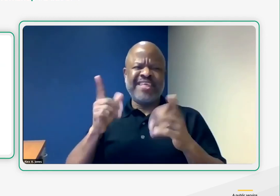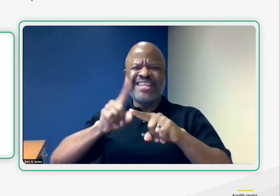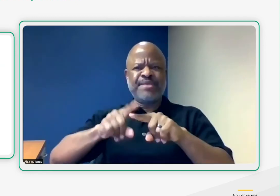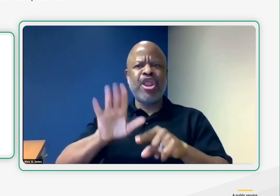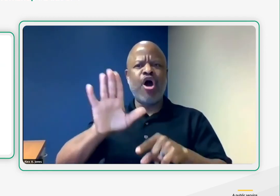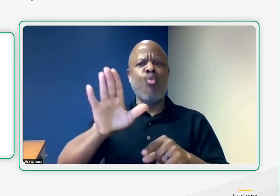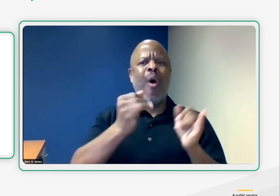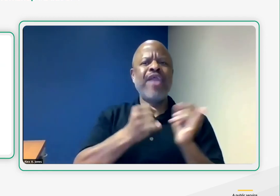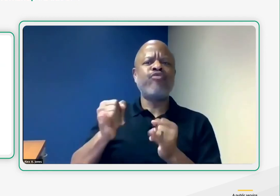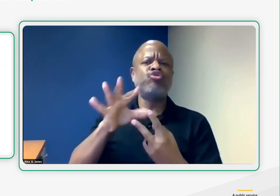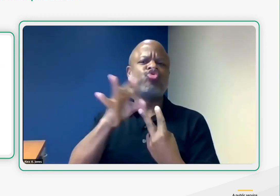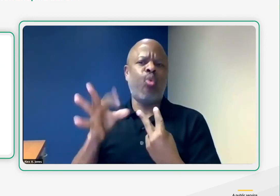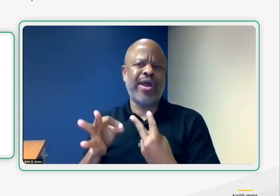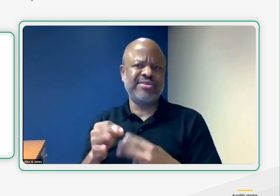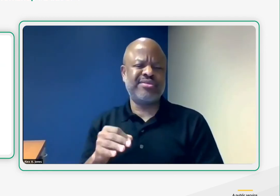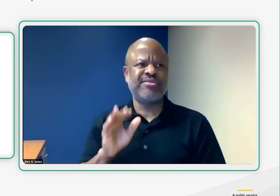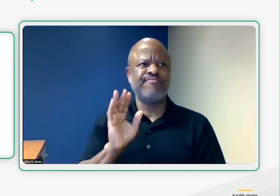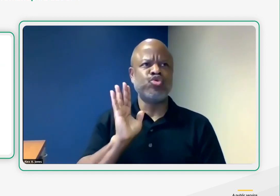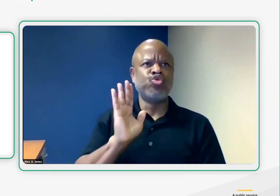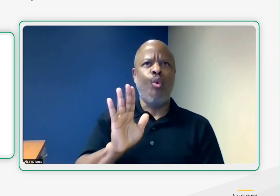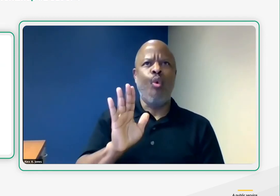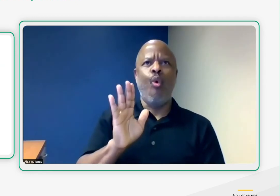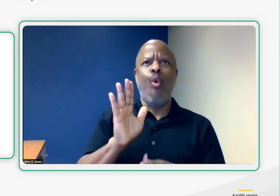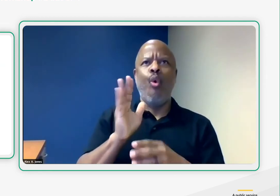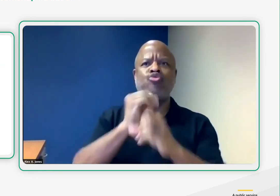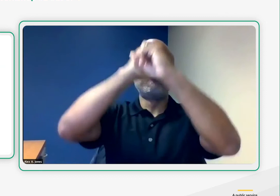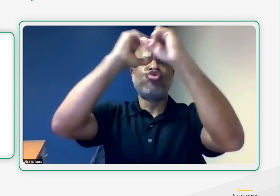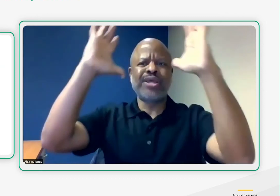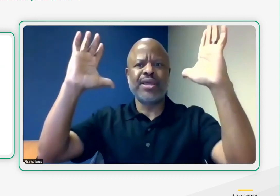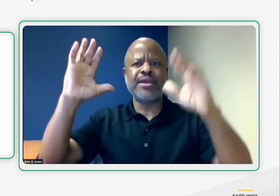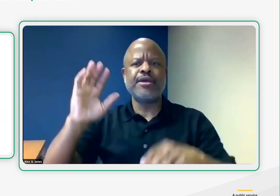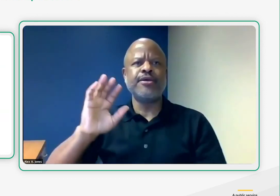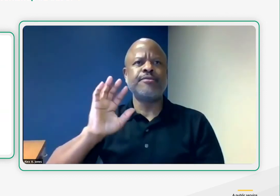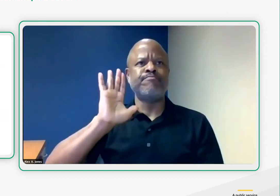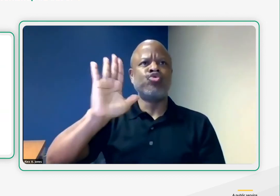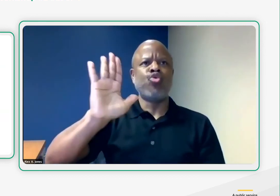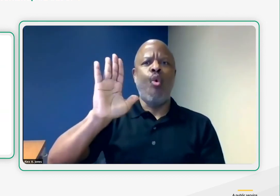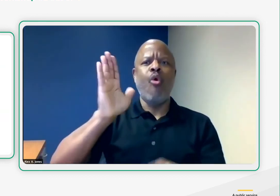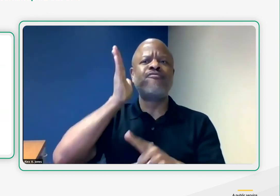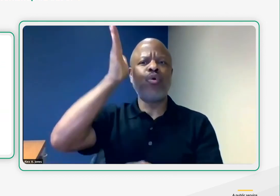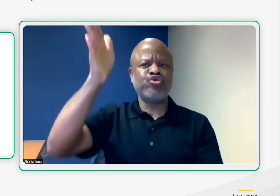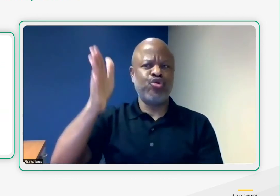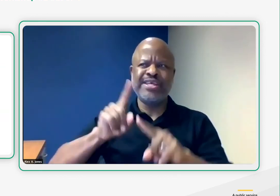So it really depends on your individual choices, and your overall dreams, and what you see for yourself and your future.